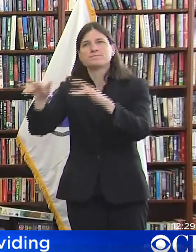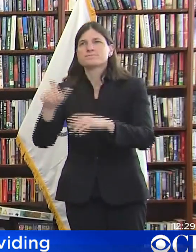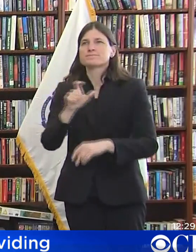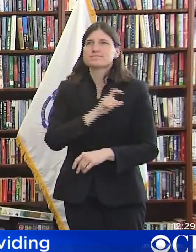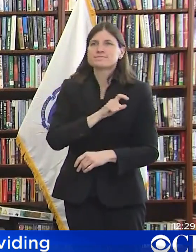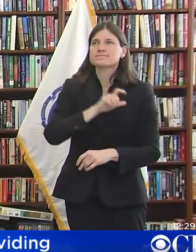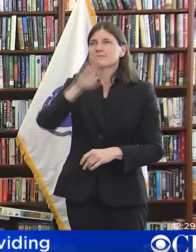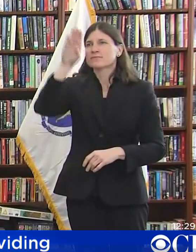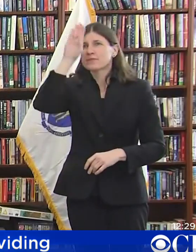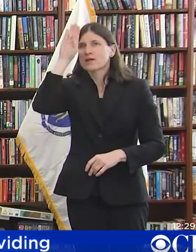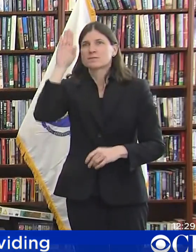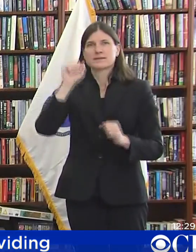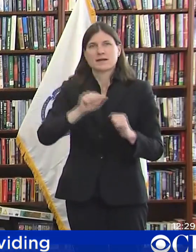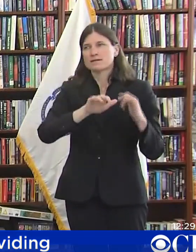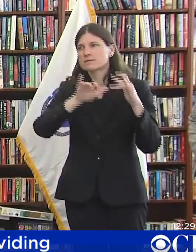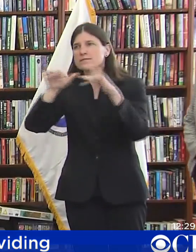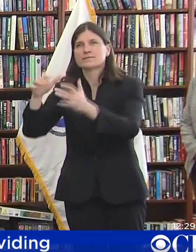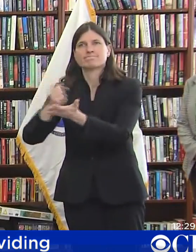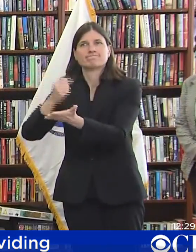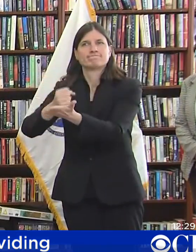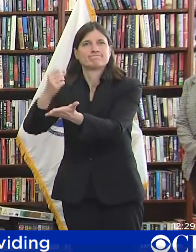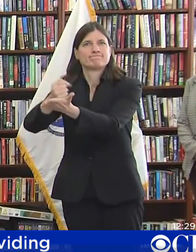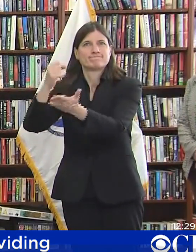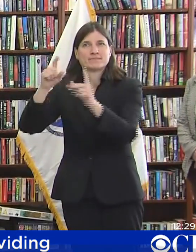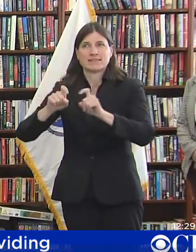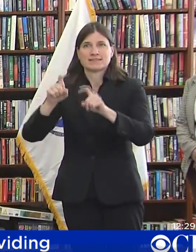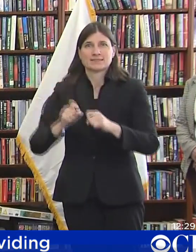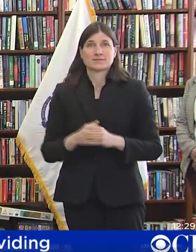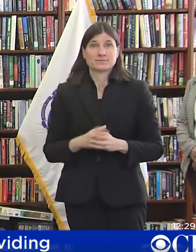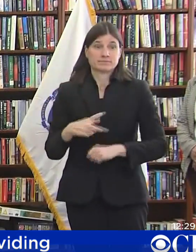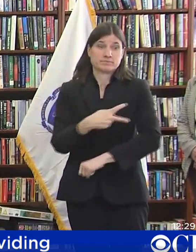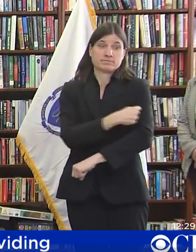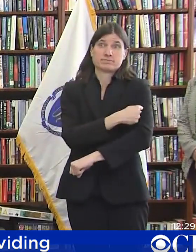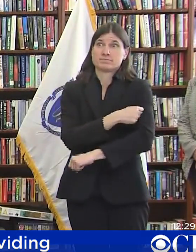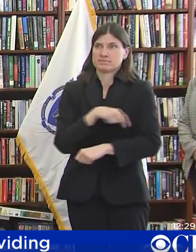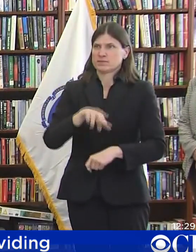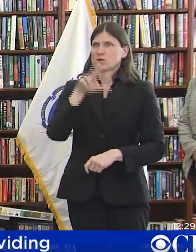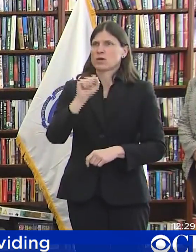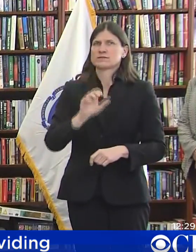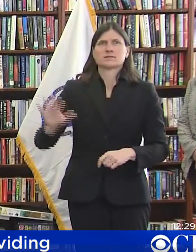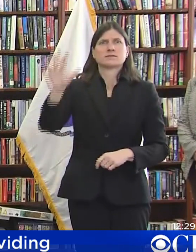THIS IS A HUGE STEP FORWARD IN OUR FIGHT AND WE ARE PROGRESSING THROUGH OUR VACCINE PLAN AS WE HAD HOPED WE WOULD.